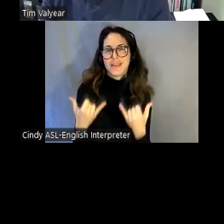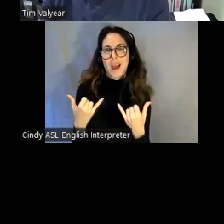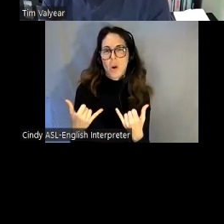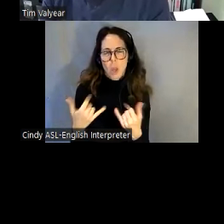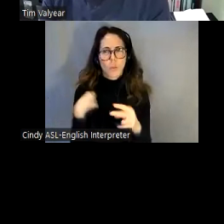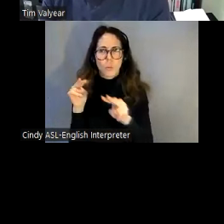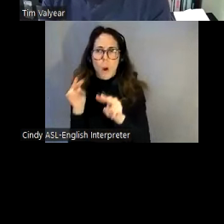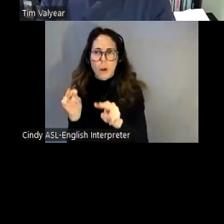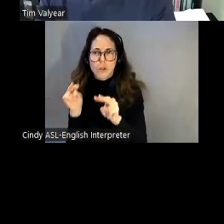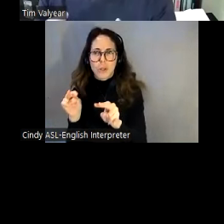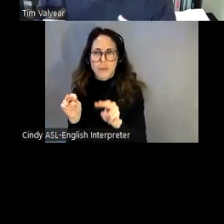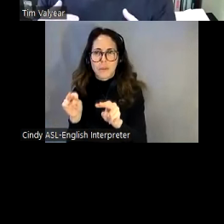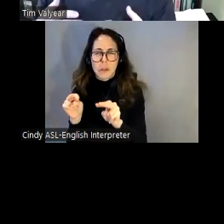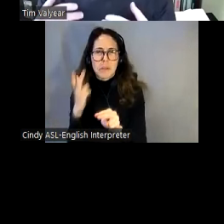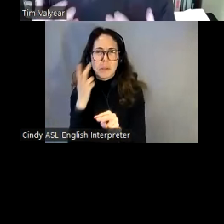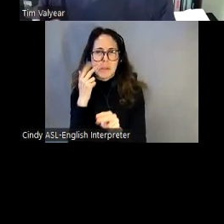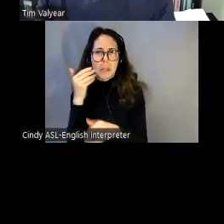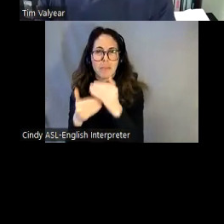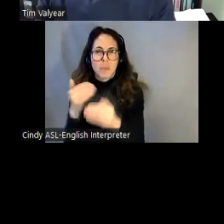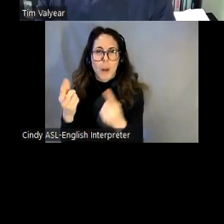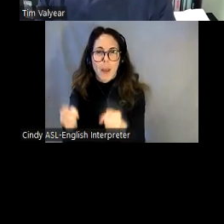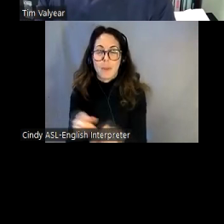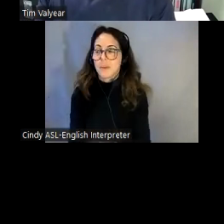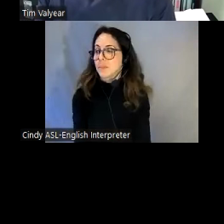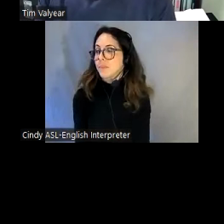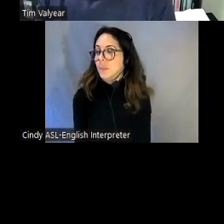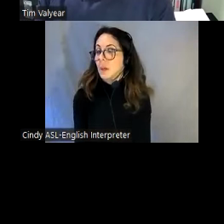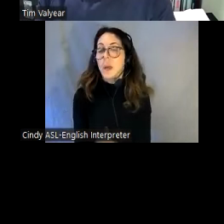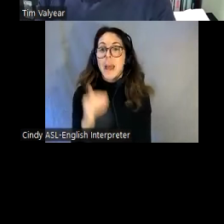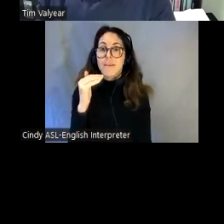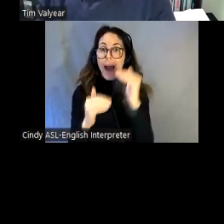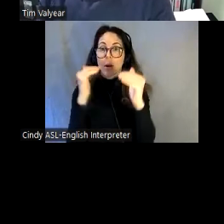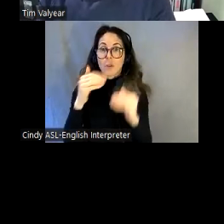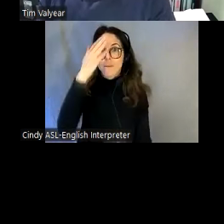continuing to evolve. And we have the new VOC or variant of